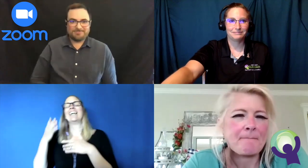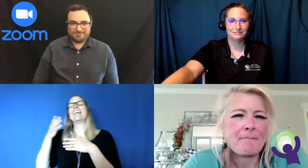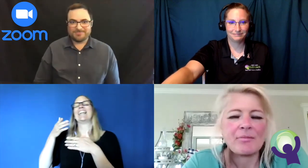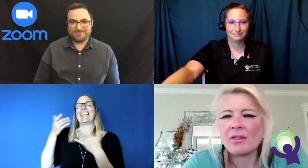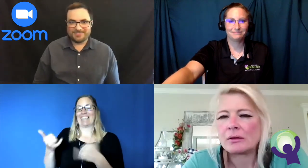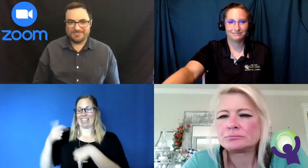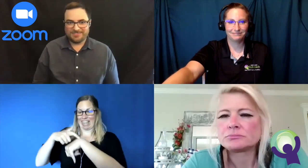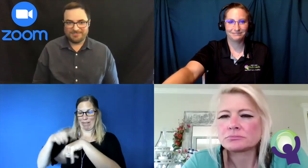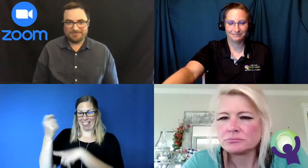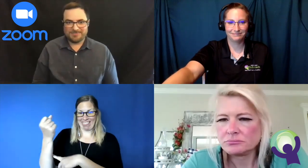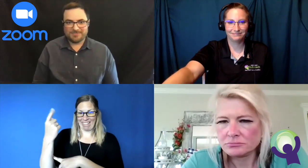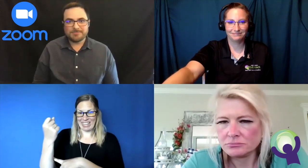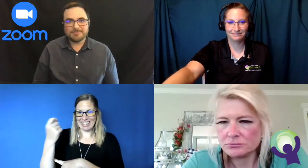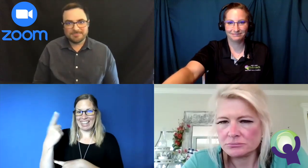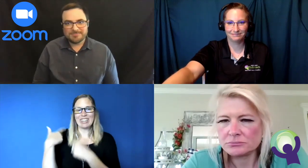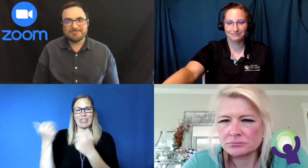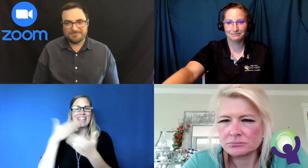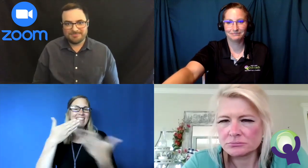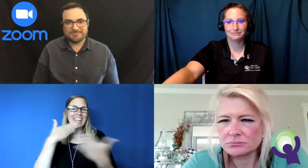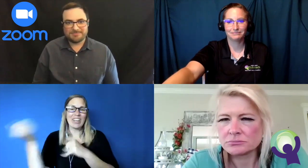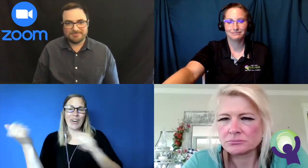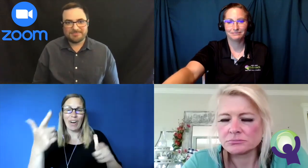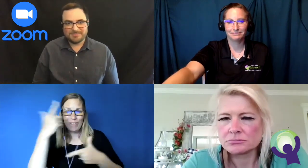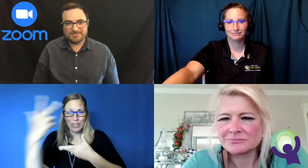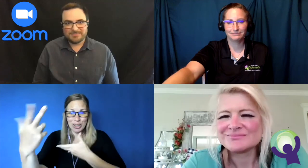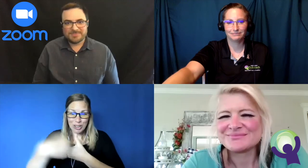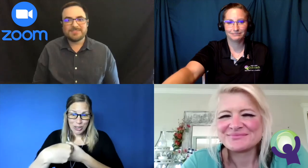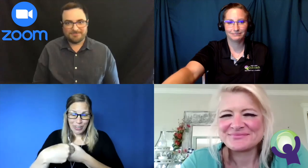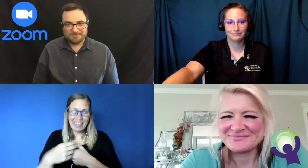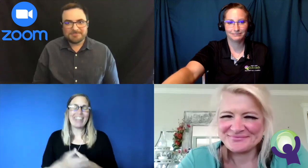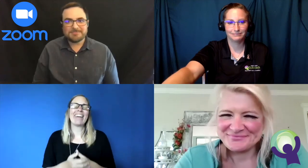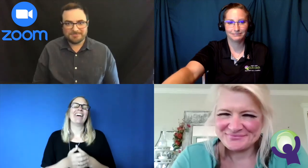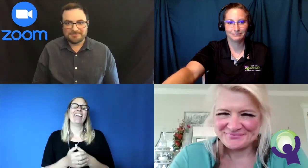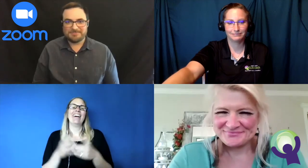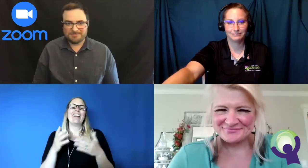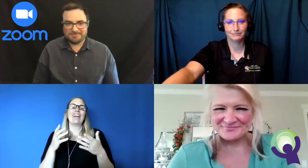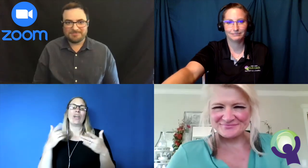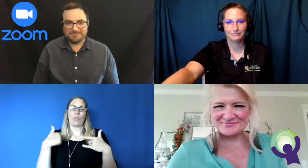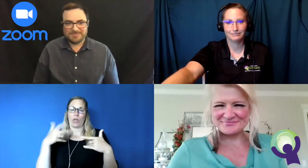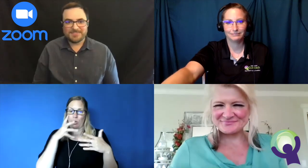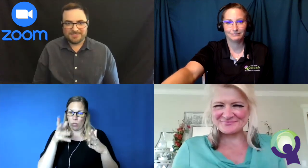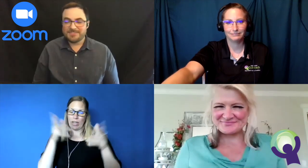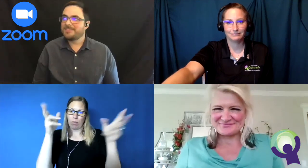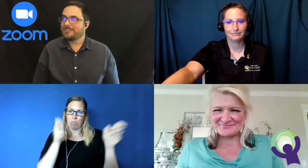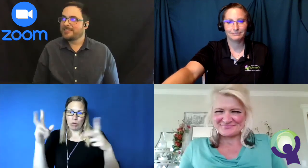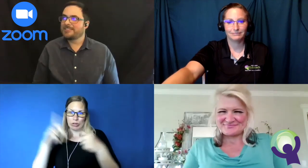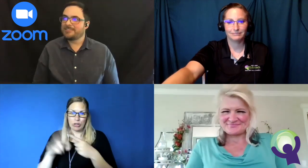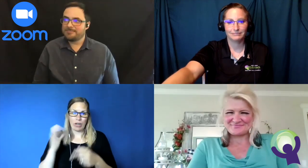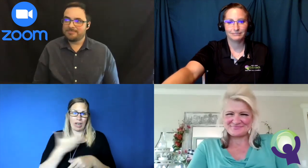I want to thank everybody again for joining us. We will be posting these to our Canvas community in the slides